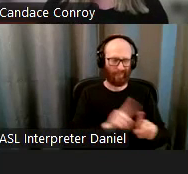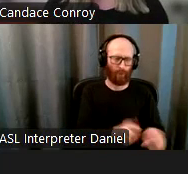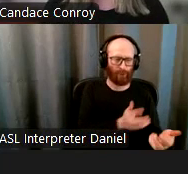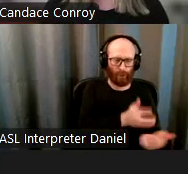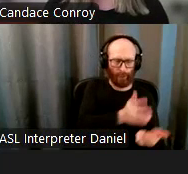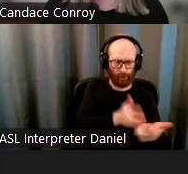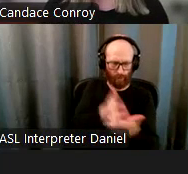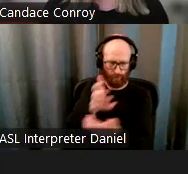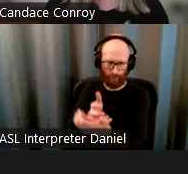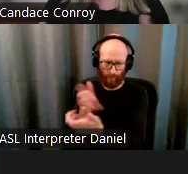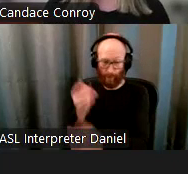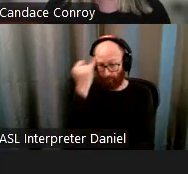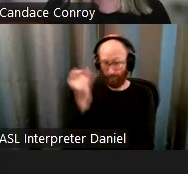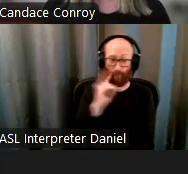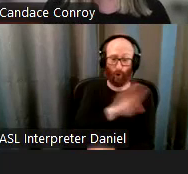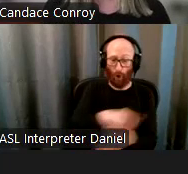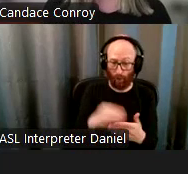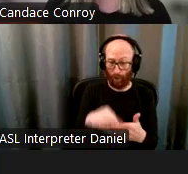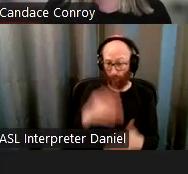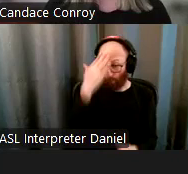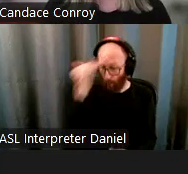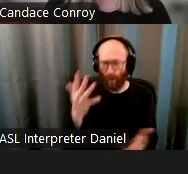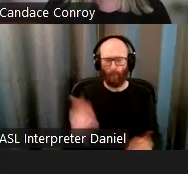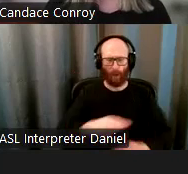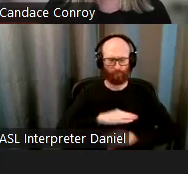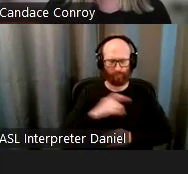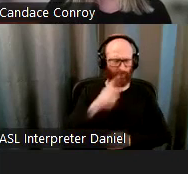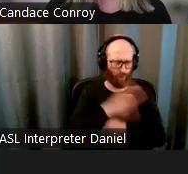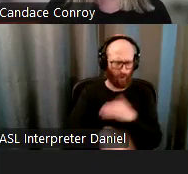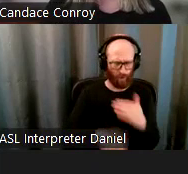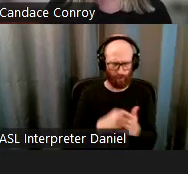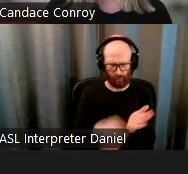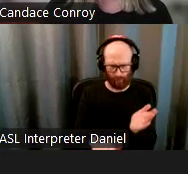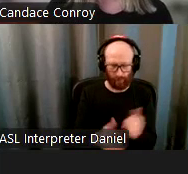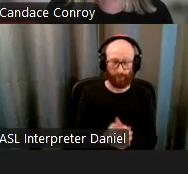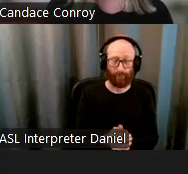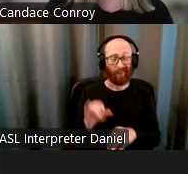because we want to meet the needs of all students, right? The industry has a space for everyone.